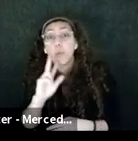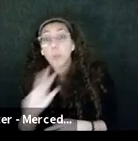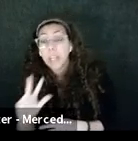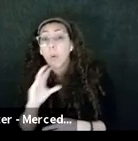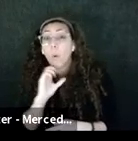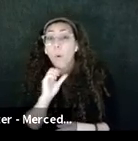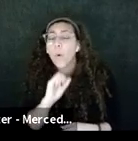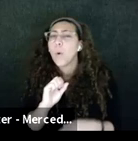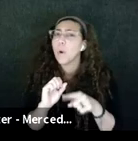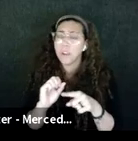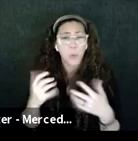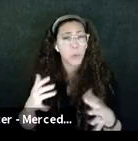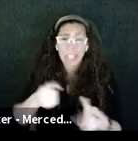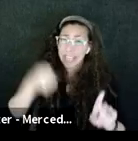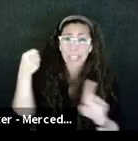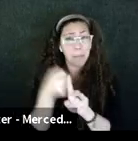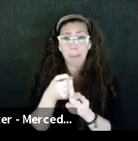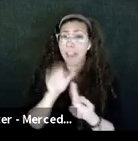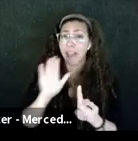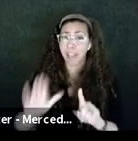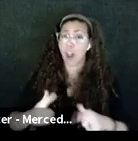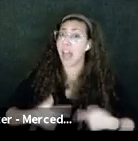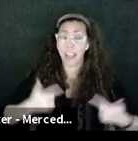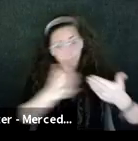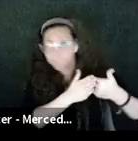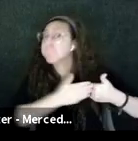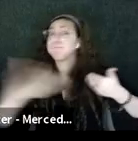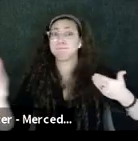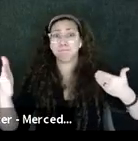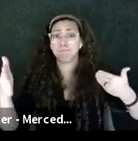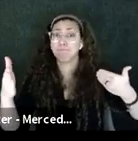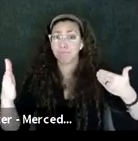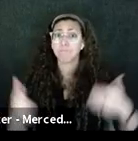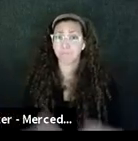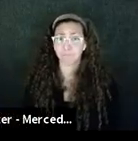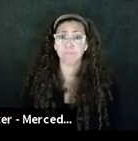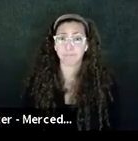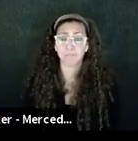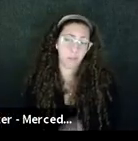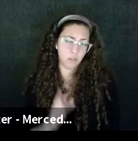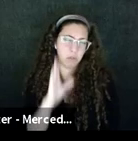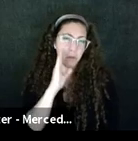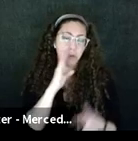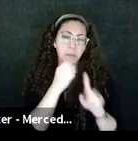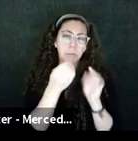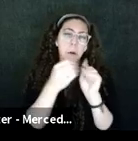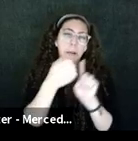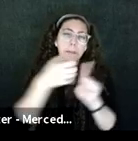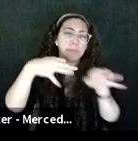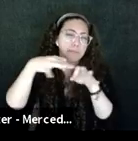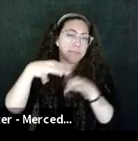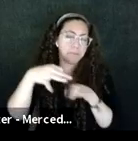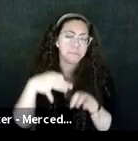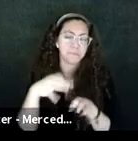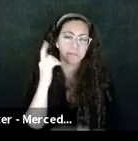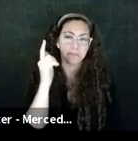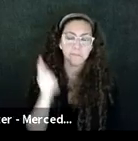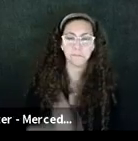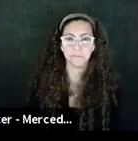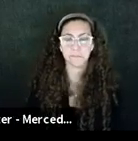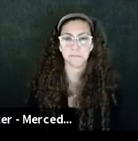Jason Williams: On the trajectory of their entire lives. So I'll be talking about that as we go as well. And one of the really important things that we've learned